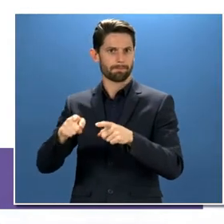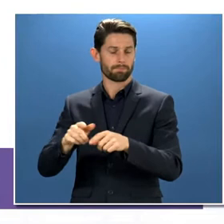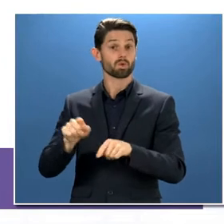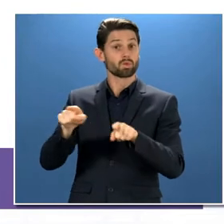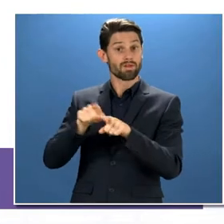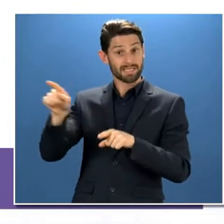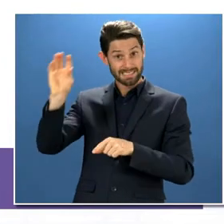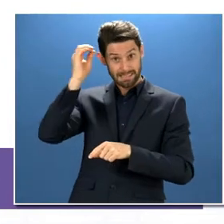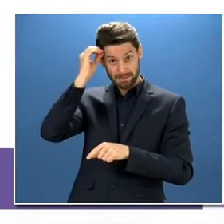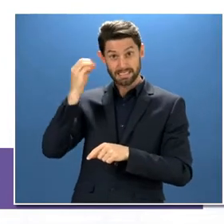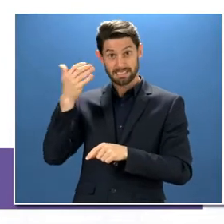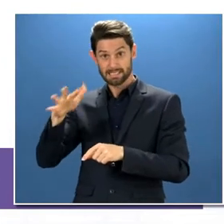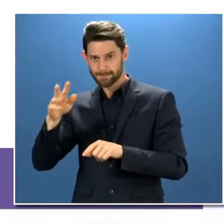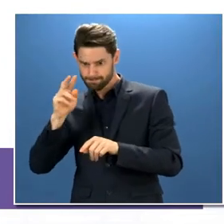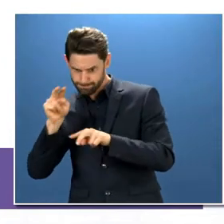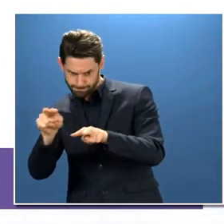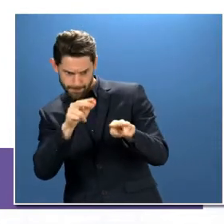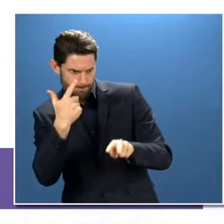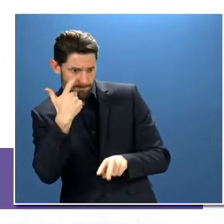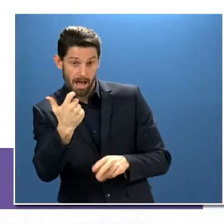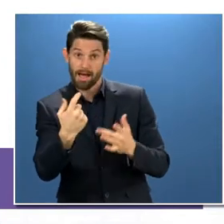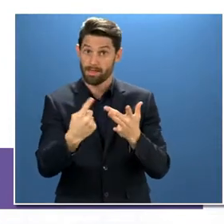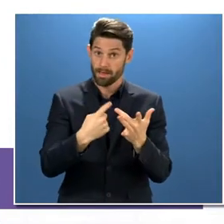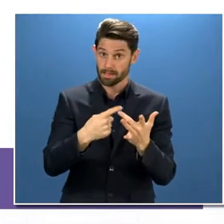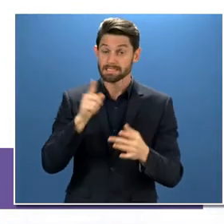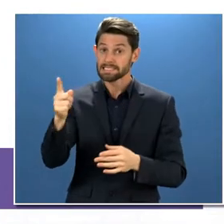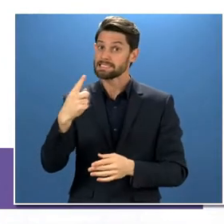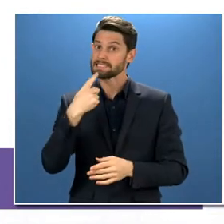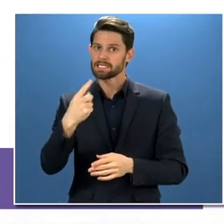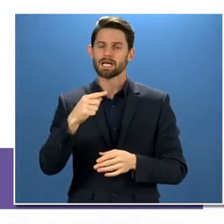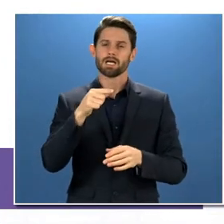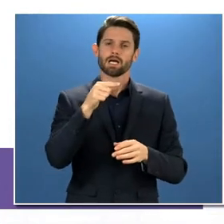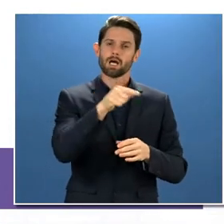of persons with disability was to follow the Willing to Work Report.